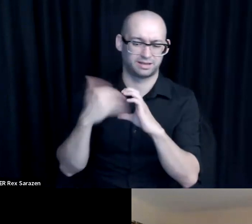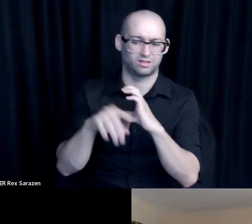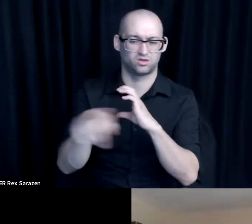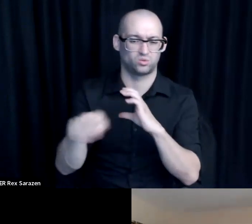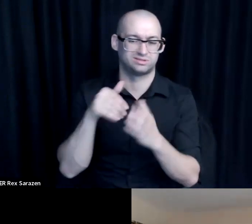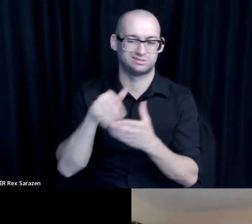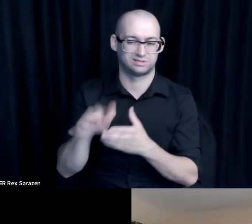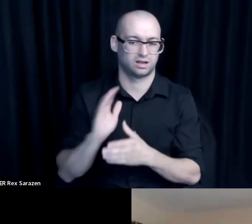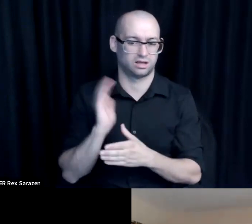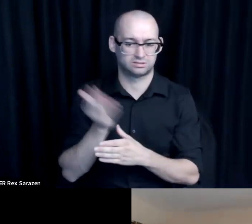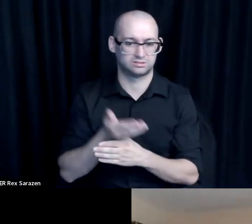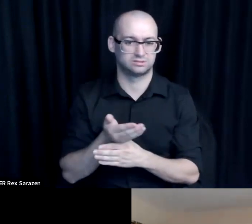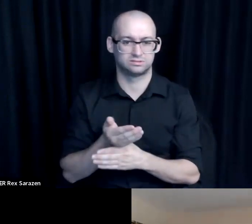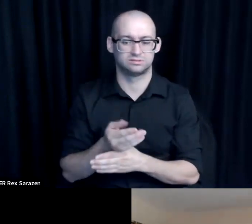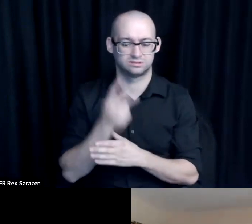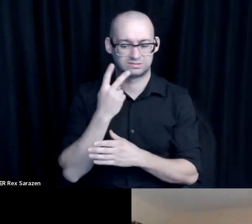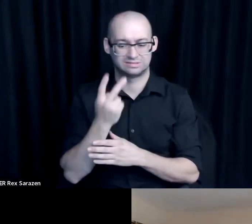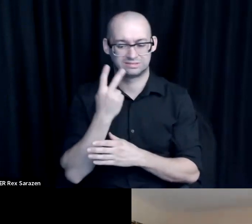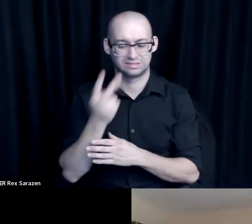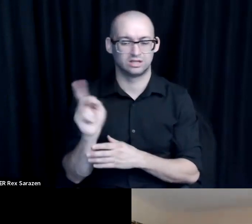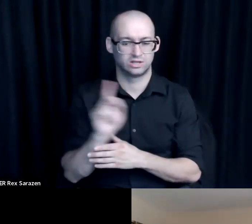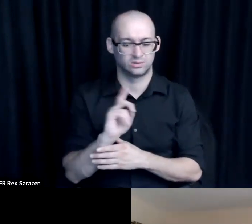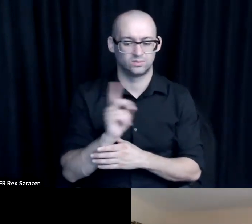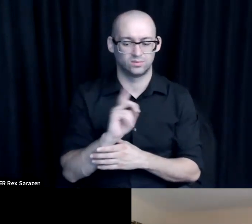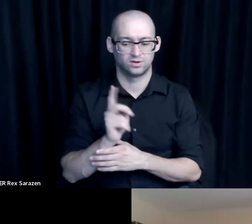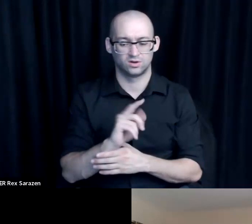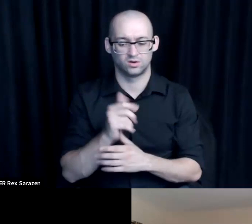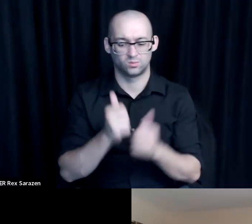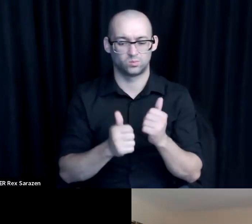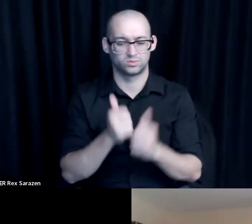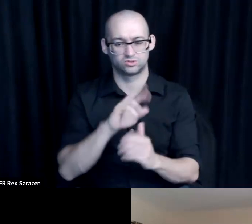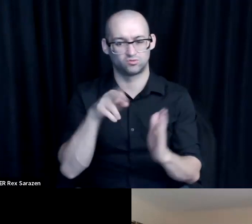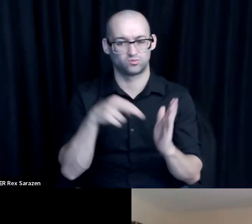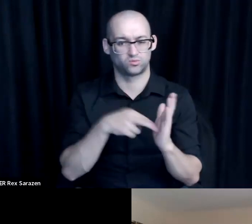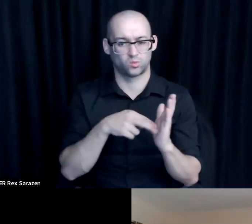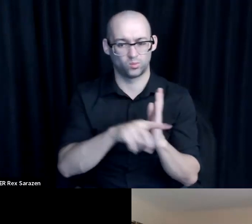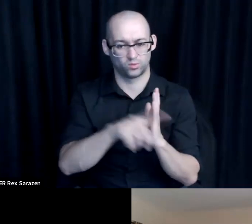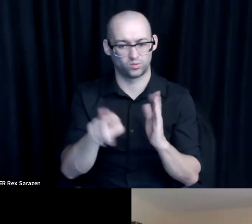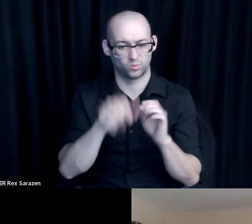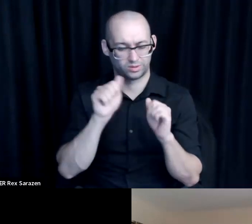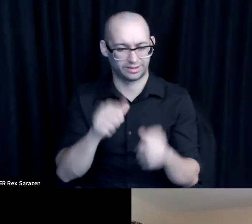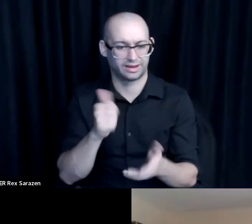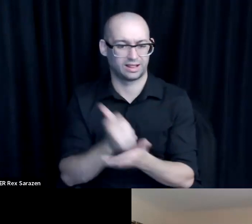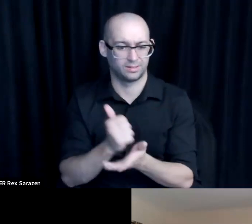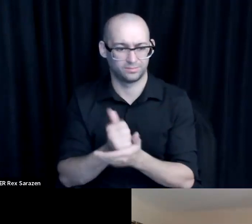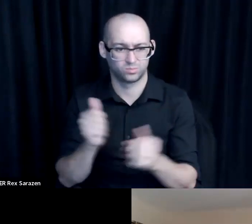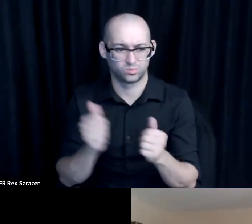kind of like seeing where you know what role you folks could play, and and really given voice for